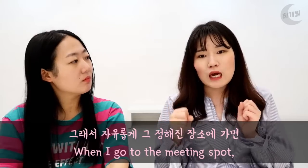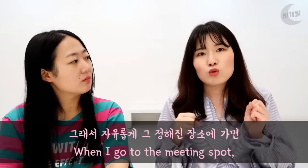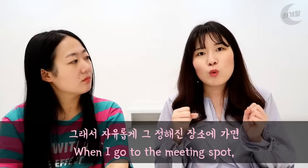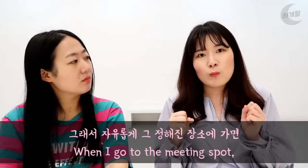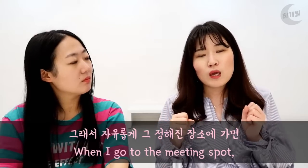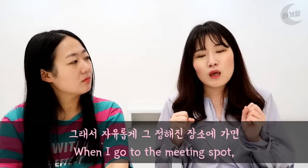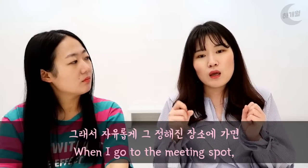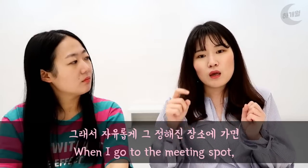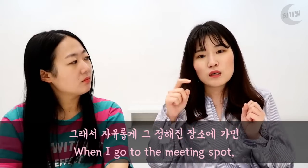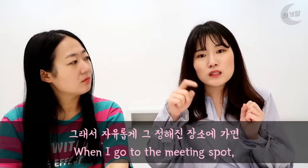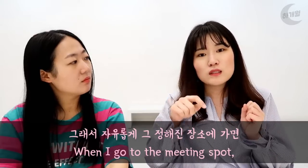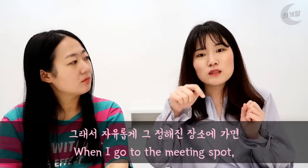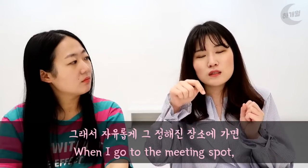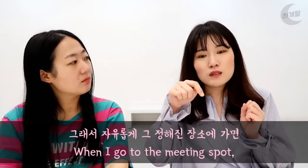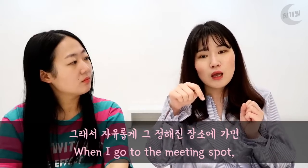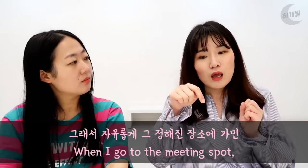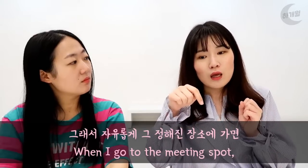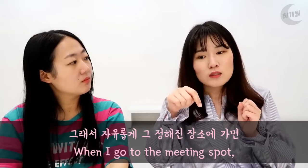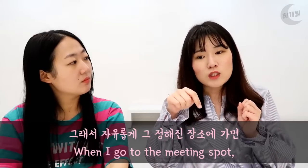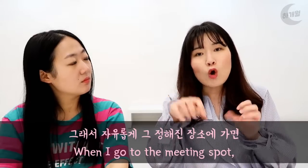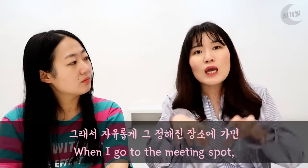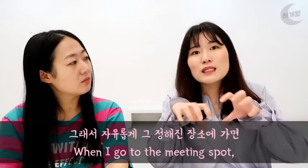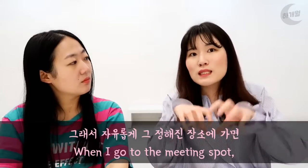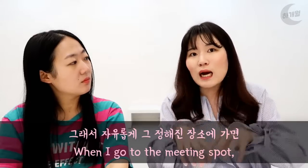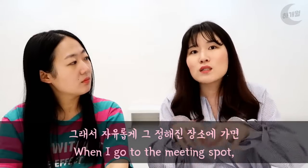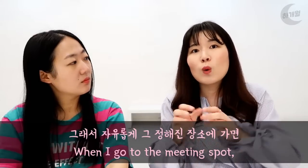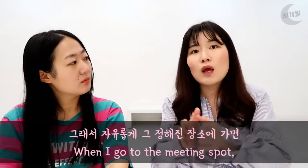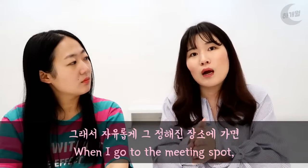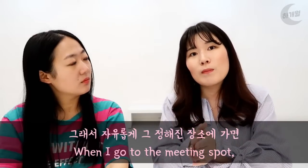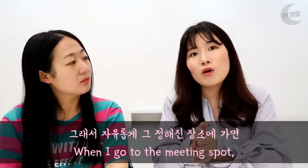When I go to the meeting spot,